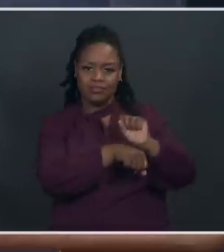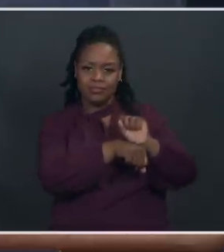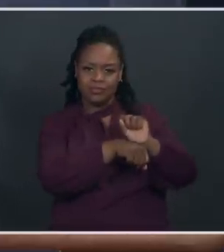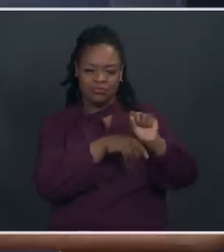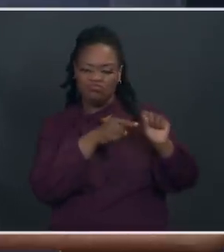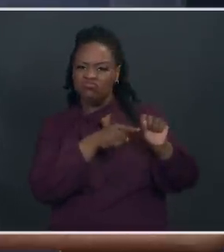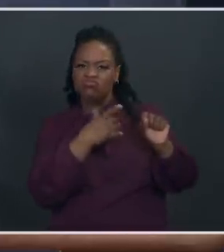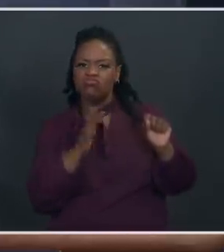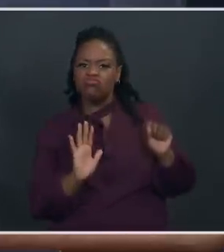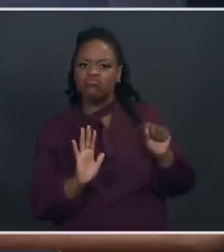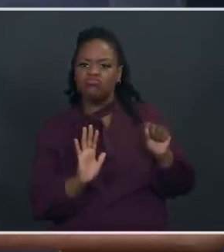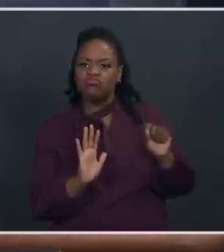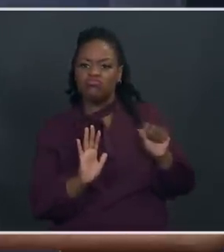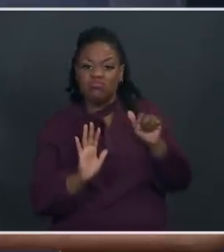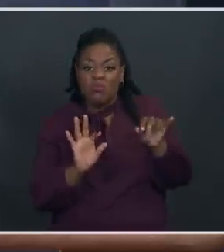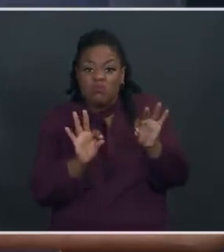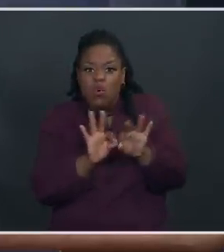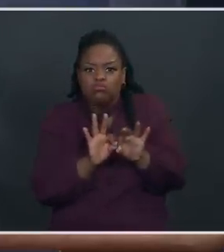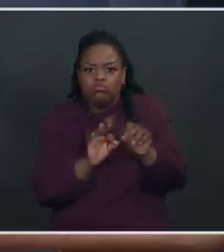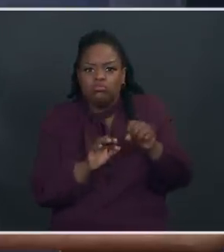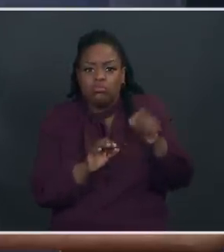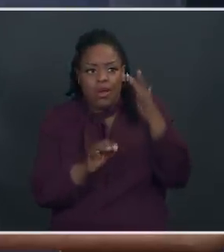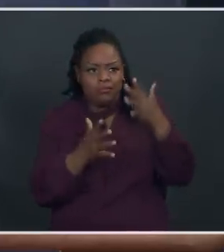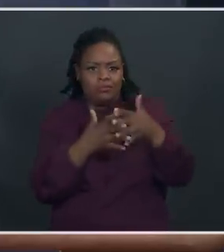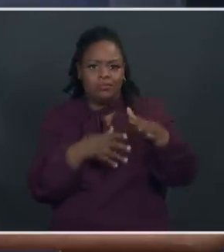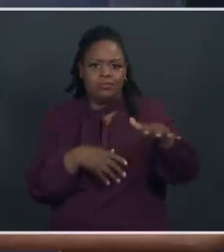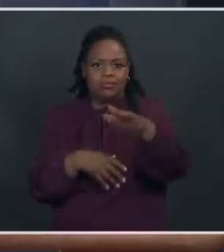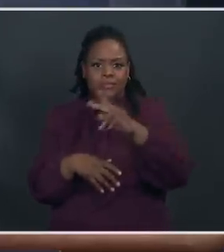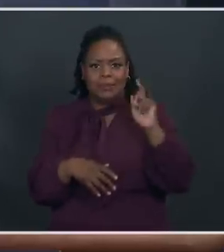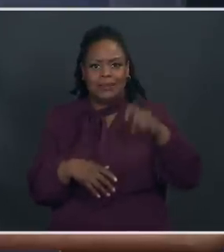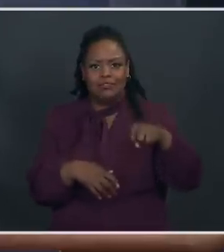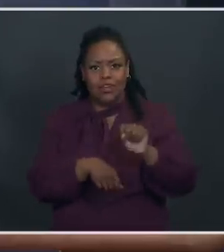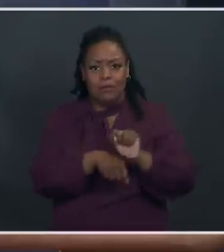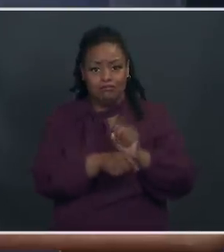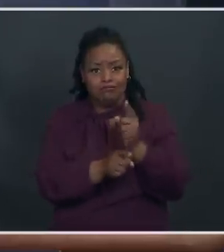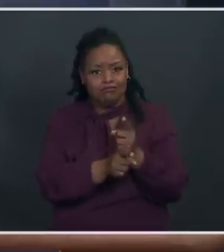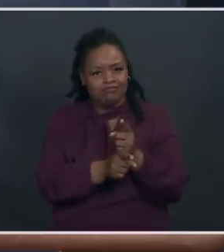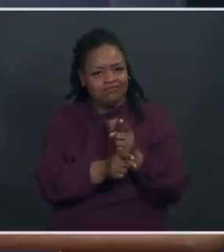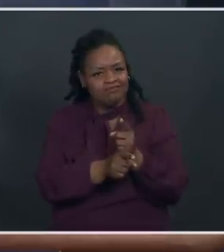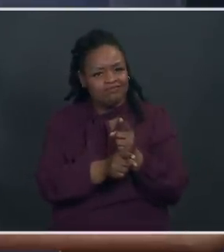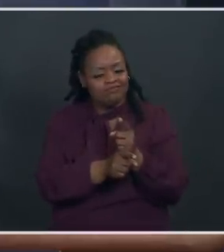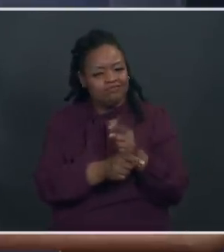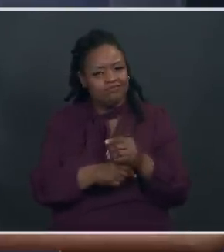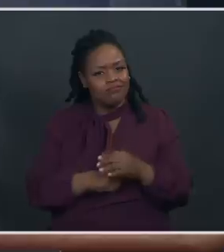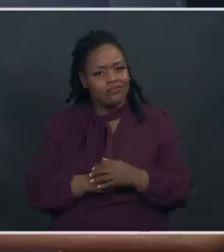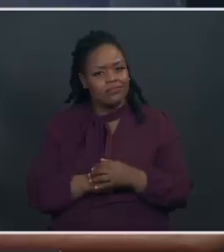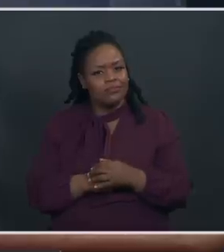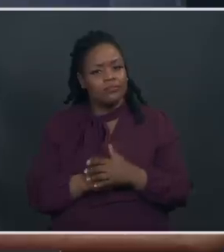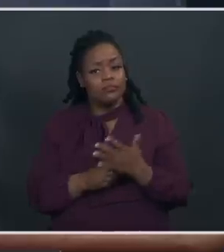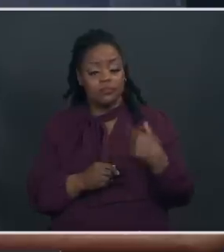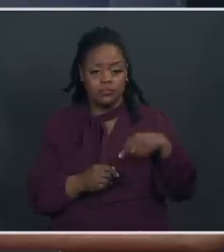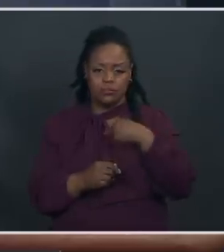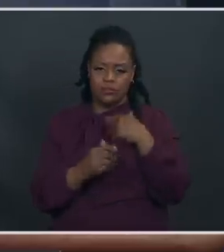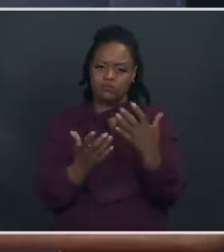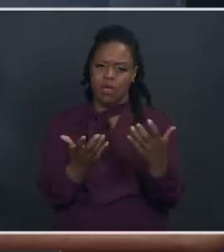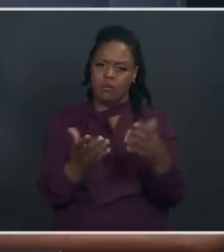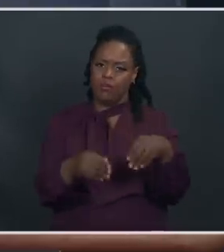and this is about making that happen in the most creative and significant way that the federal government can move forward.